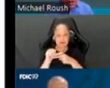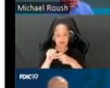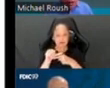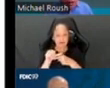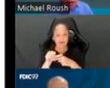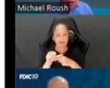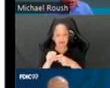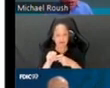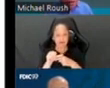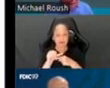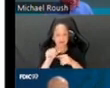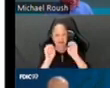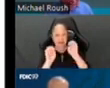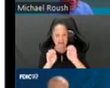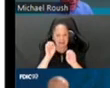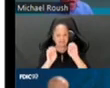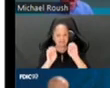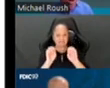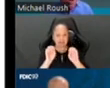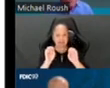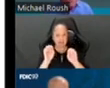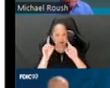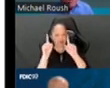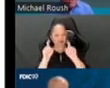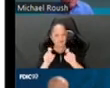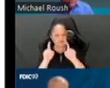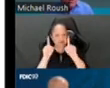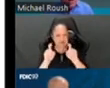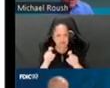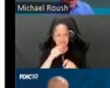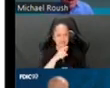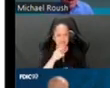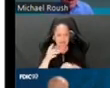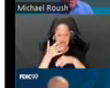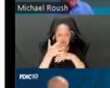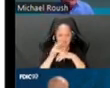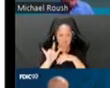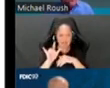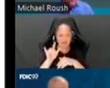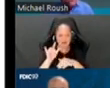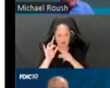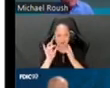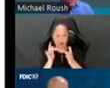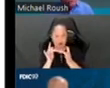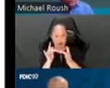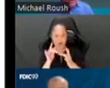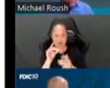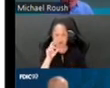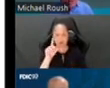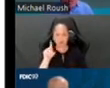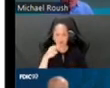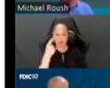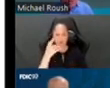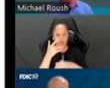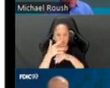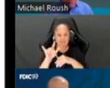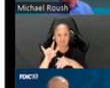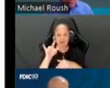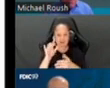or tests -- they are available online or only available in paper form?